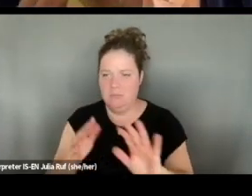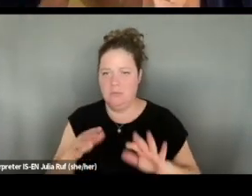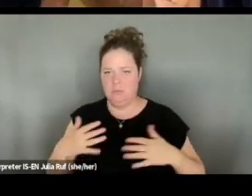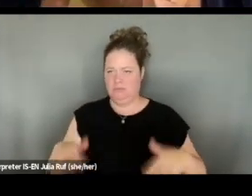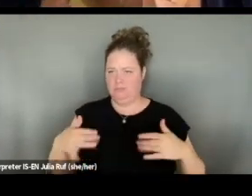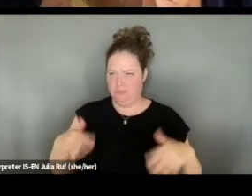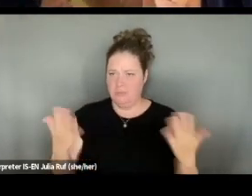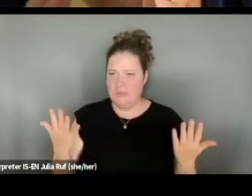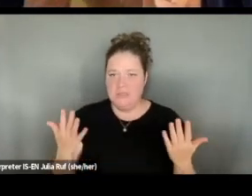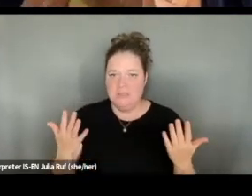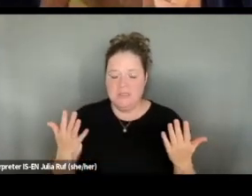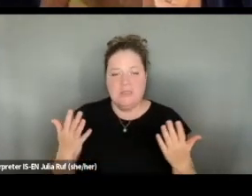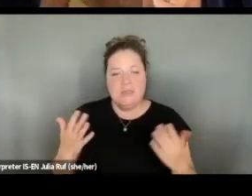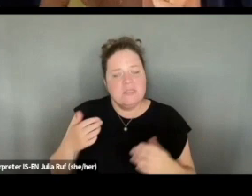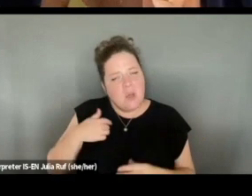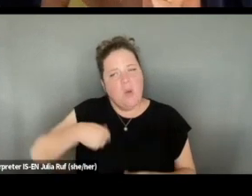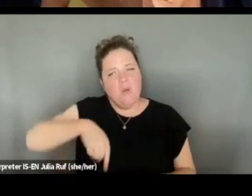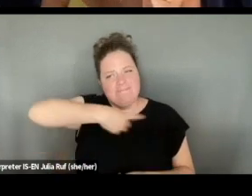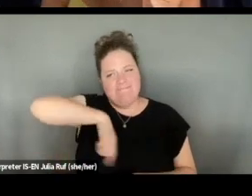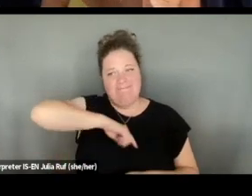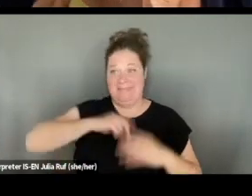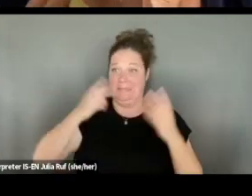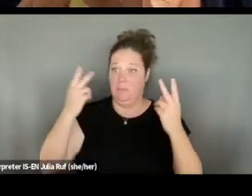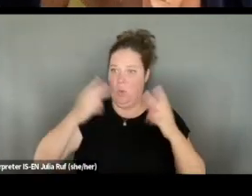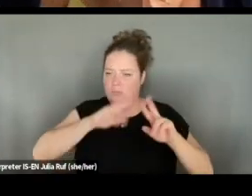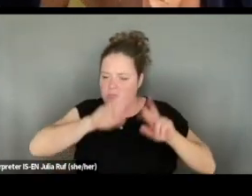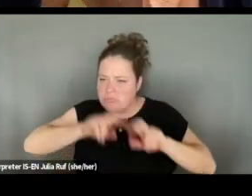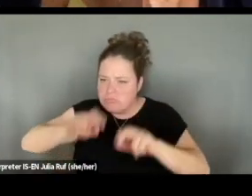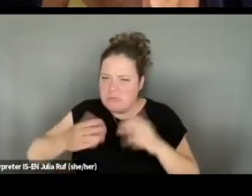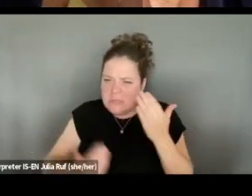but we still need to know, how does all these new gadgets and ideas